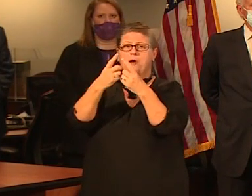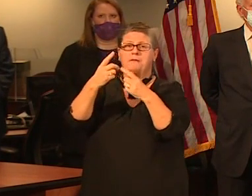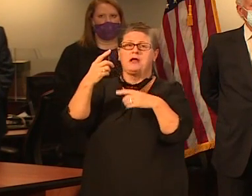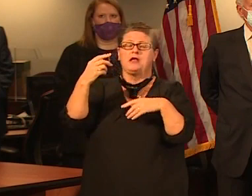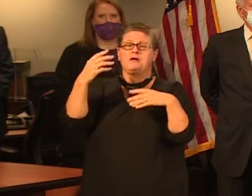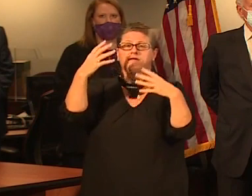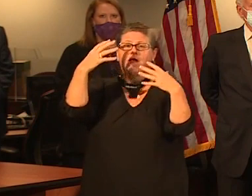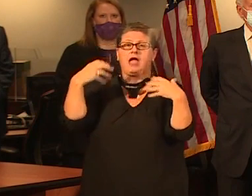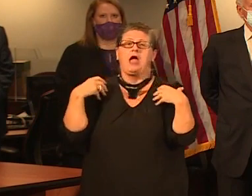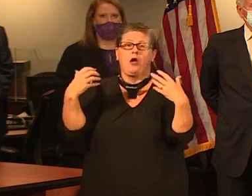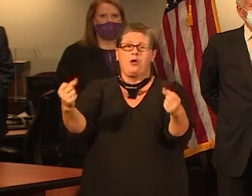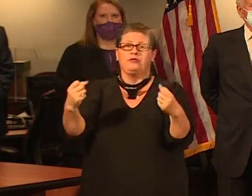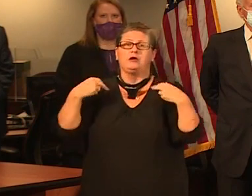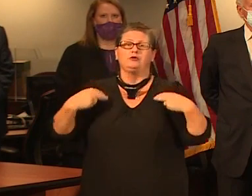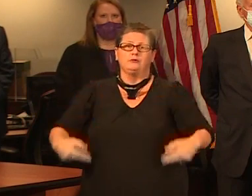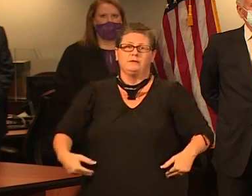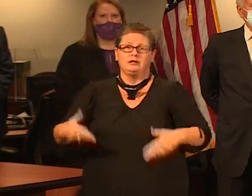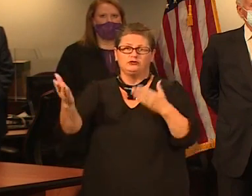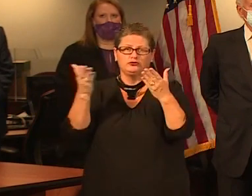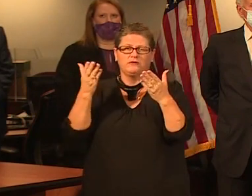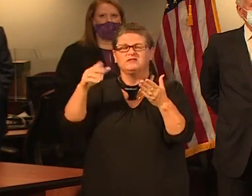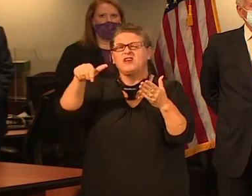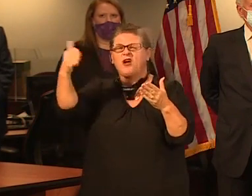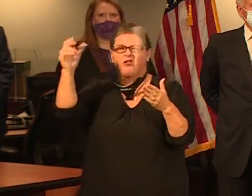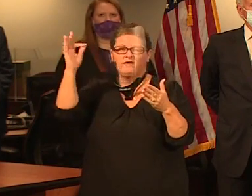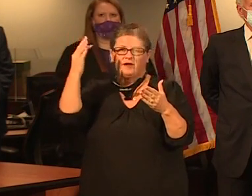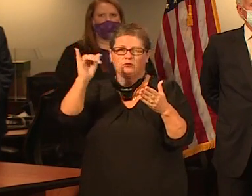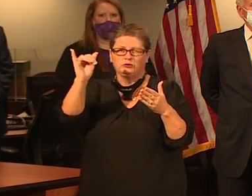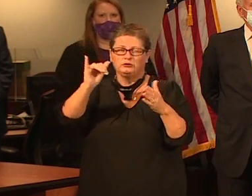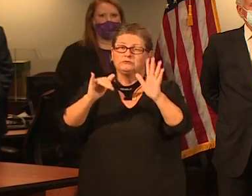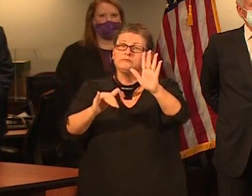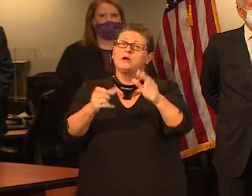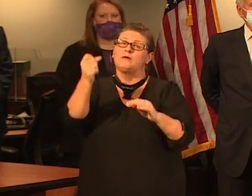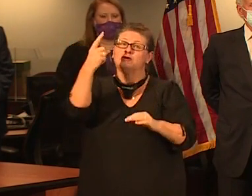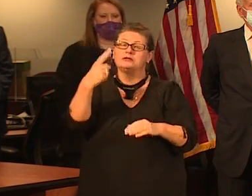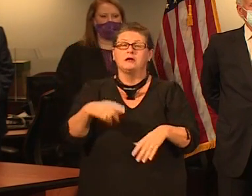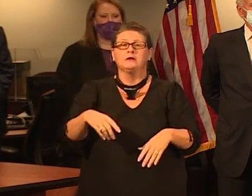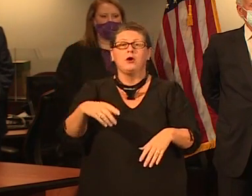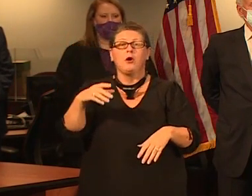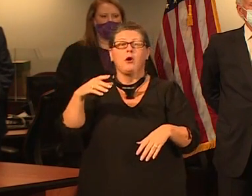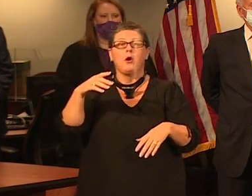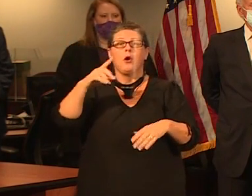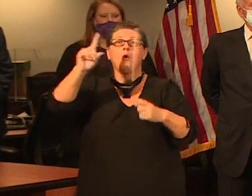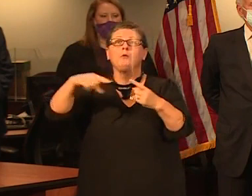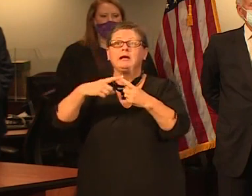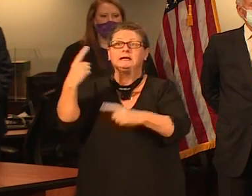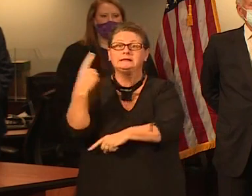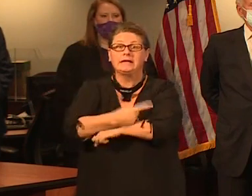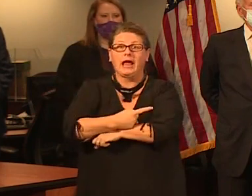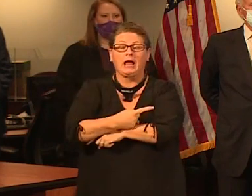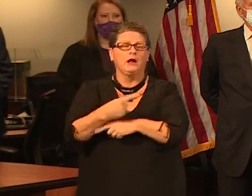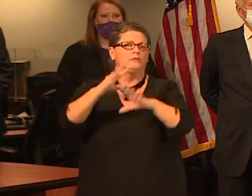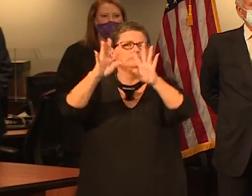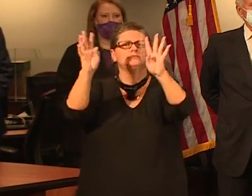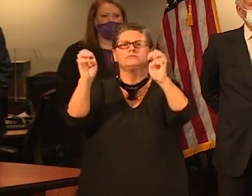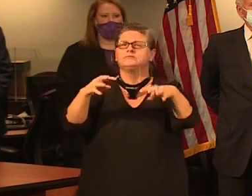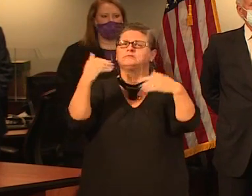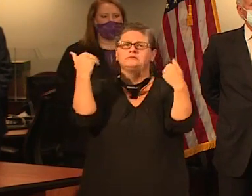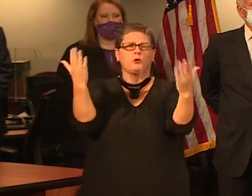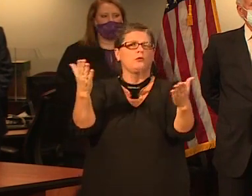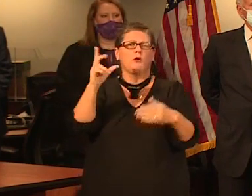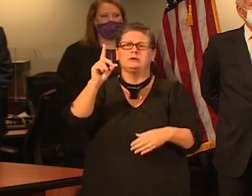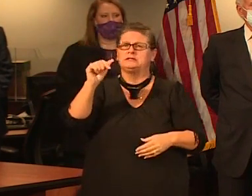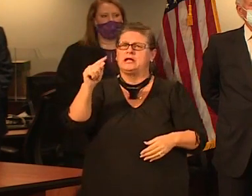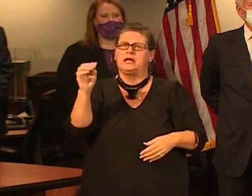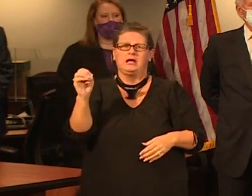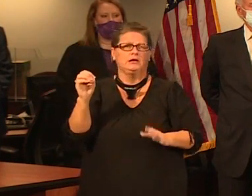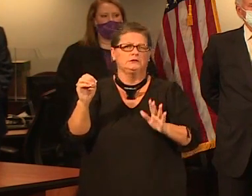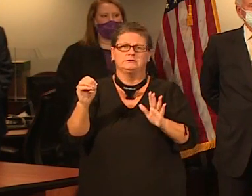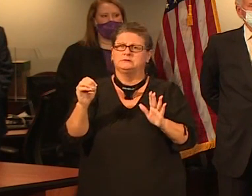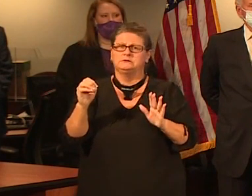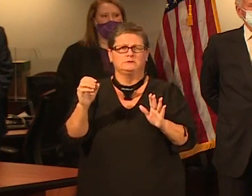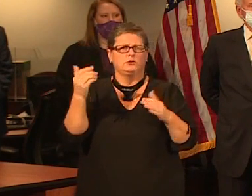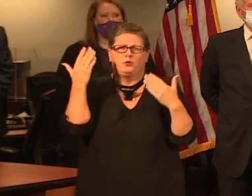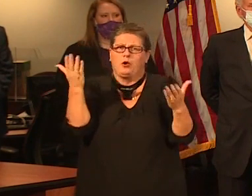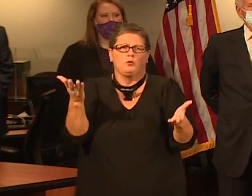DEPARTMENT OF HEALTH AND HUMAN SERVICES AND OTHER FEDERAL AS A REMINDER, THERE IS NO CONFIRMED DATE WHEN A VACCINE WILL BE AVAILABLE.